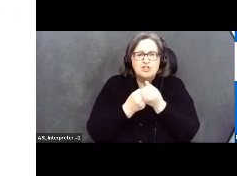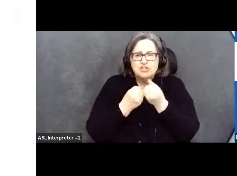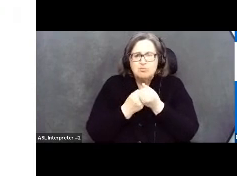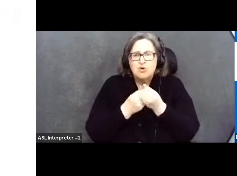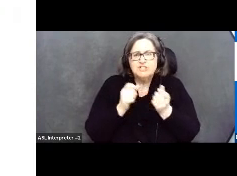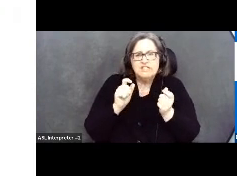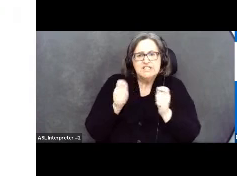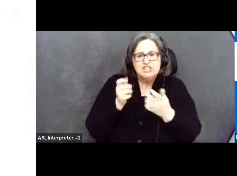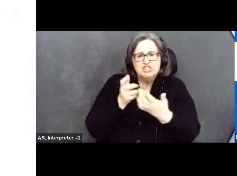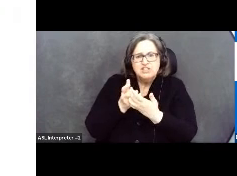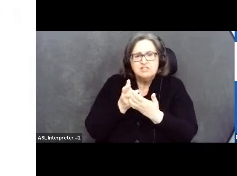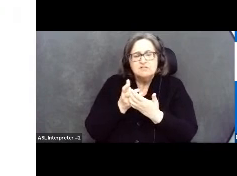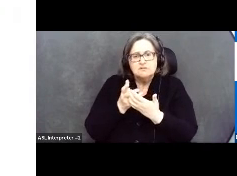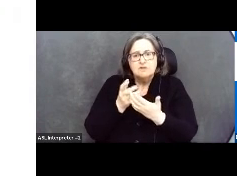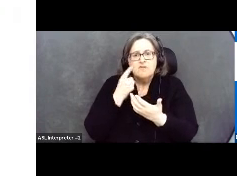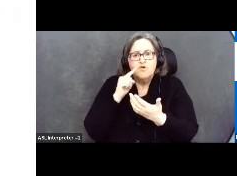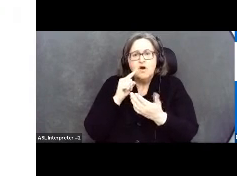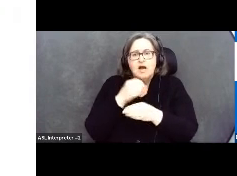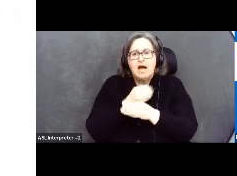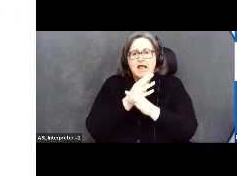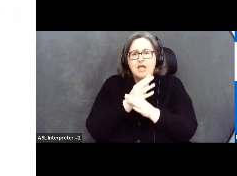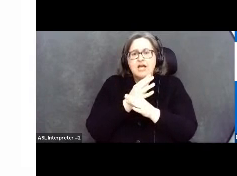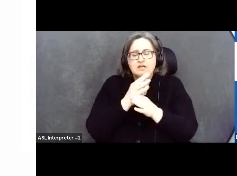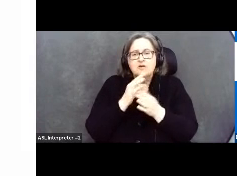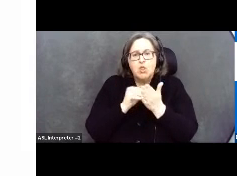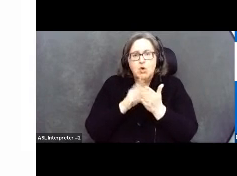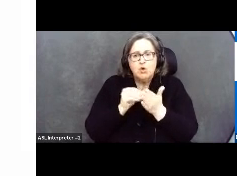to fit the online learning needs. What are typical supports the school